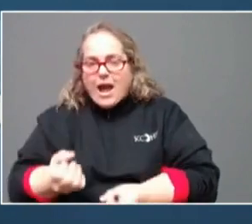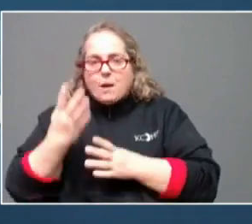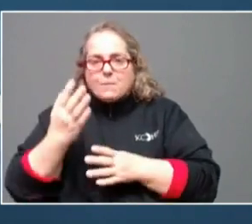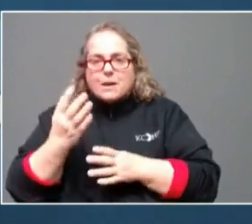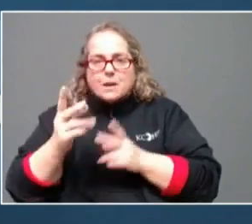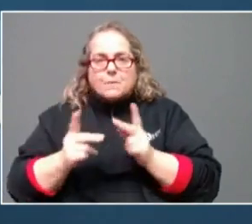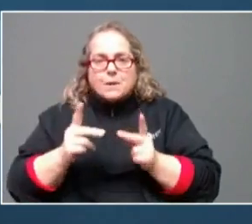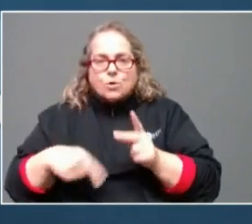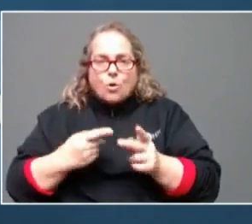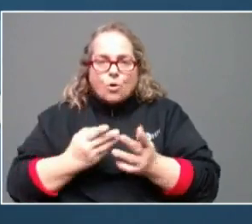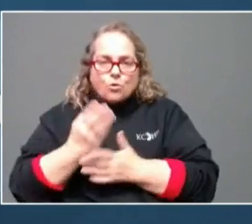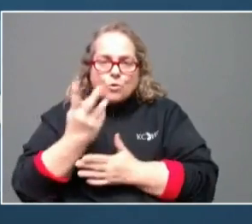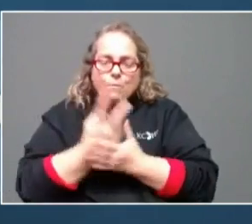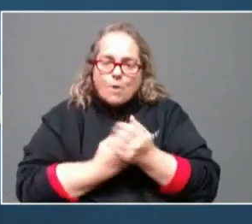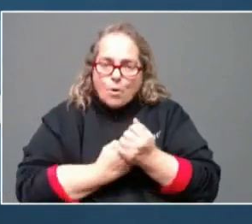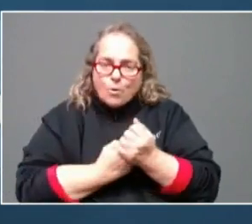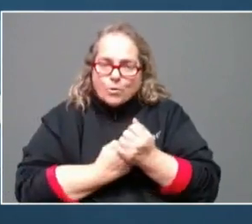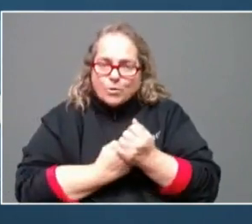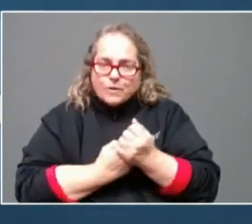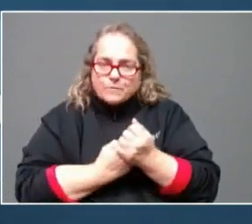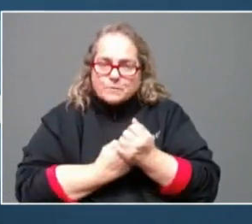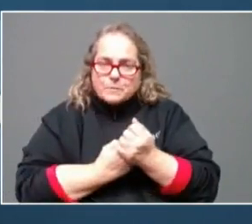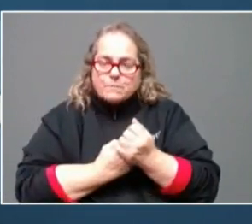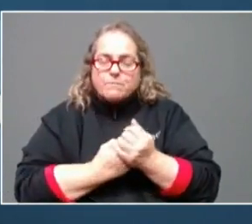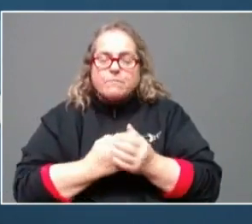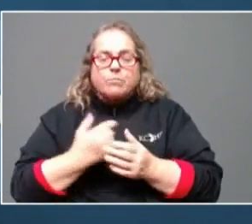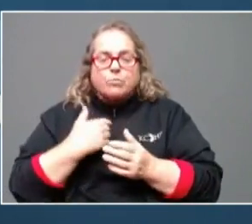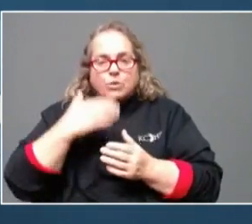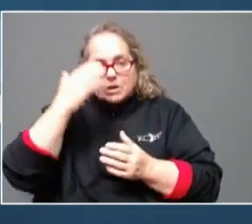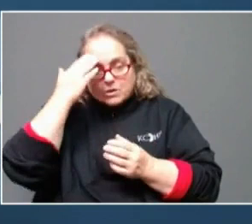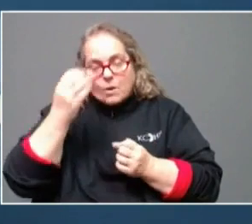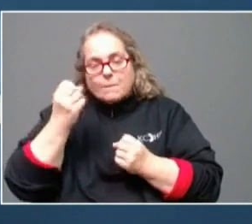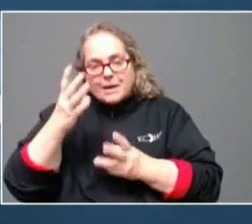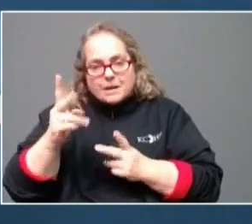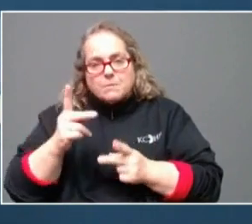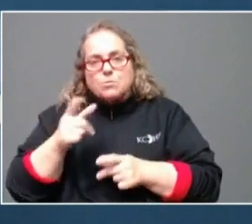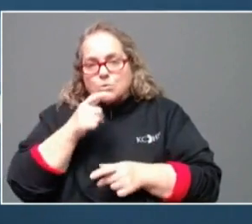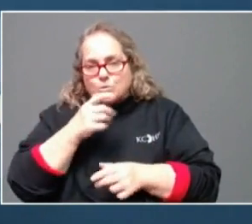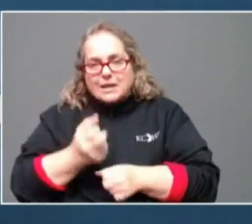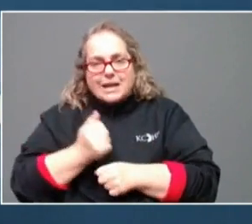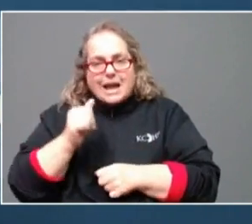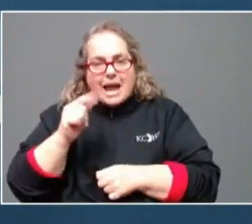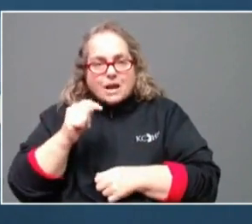those. We do know a number of folks that get the at home test positive then